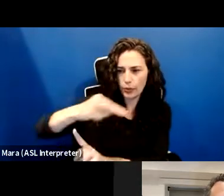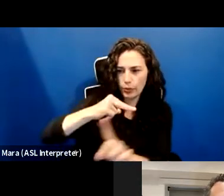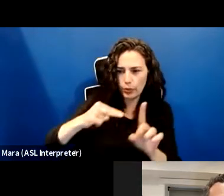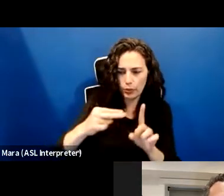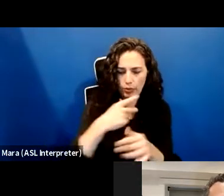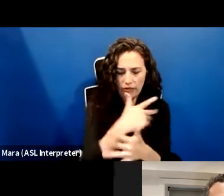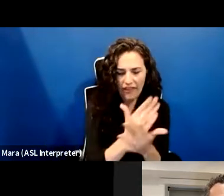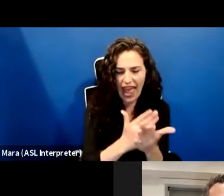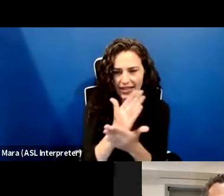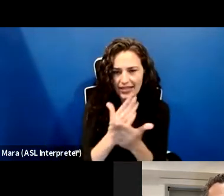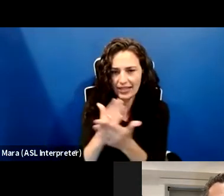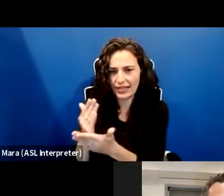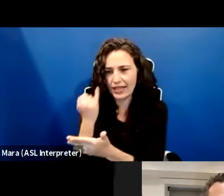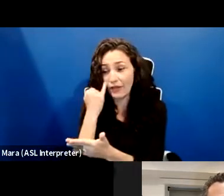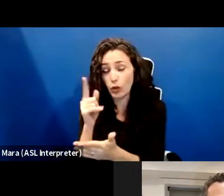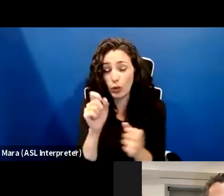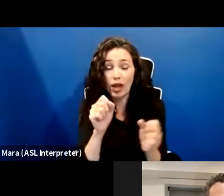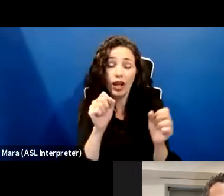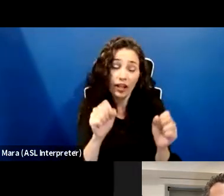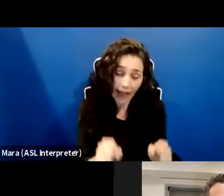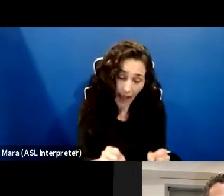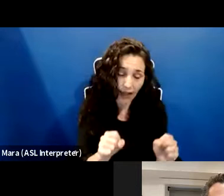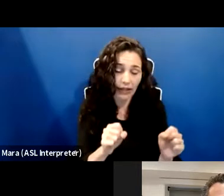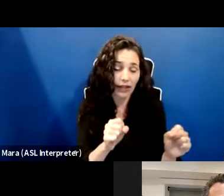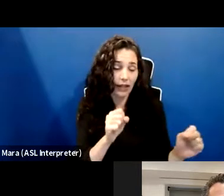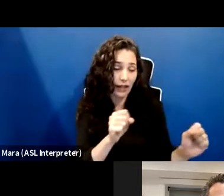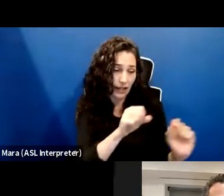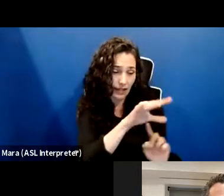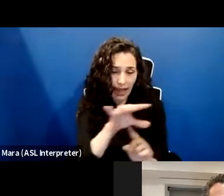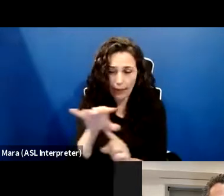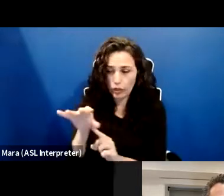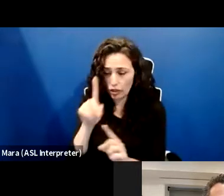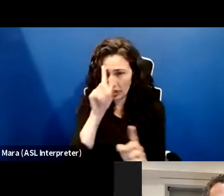and if you find the way to tell it, the story that the way that we envision it,